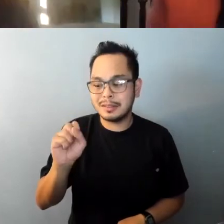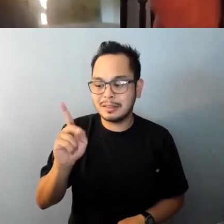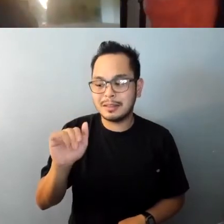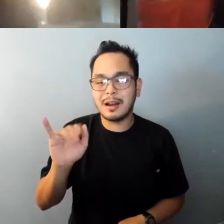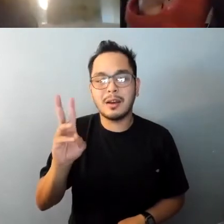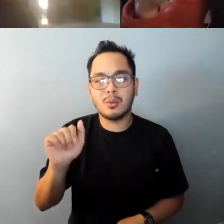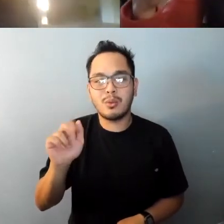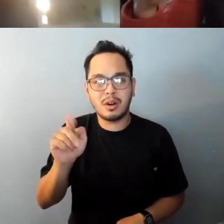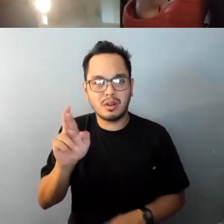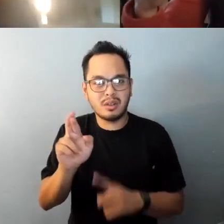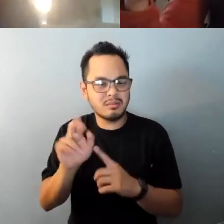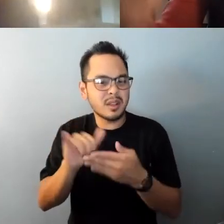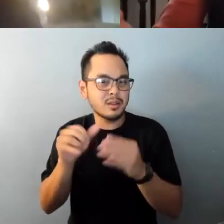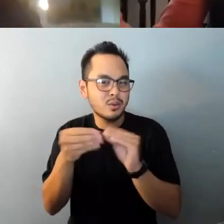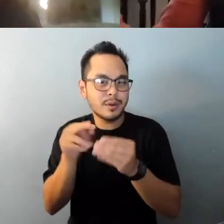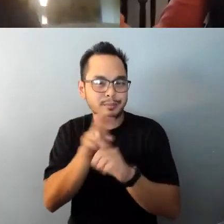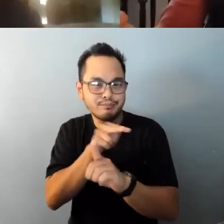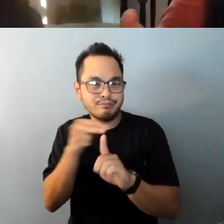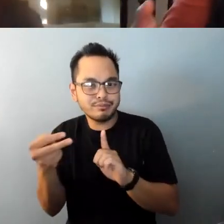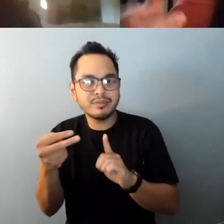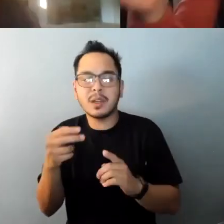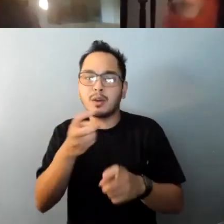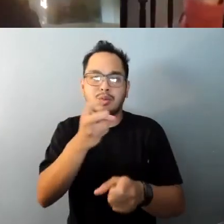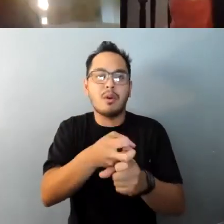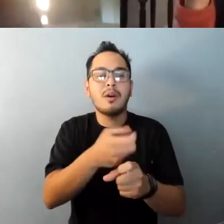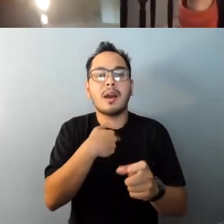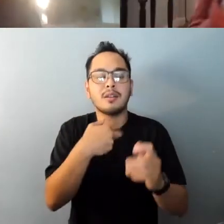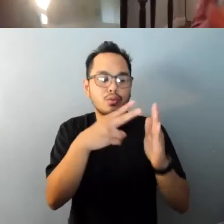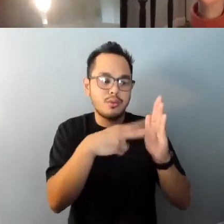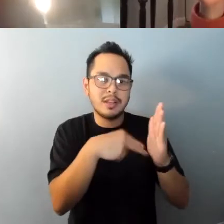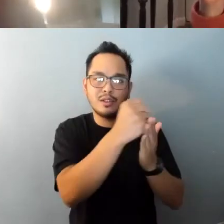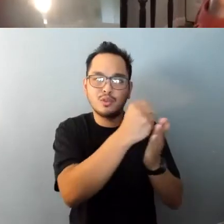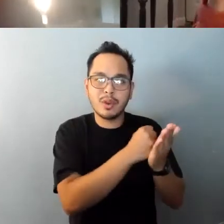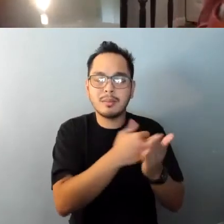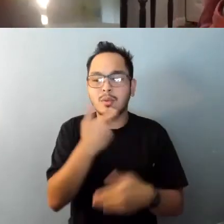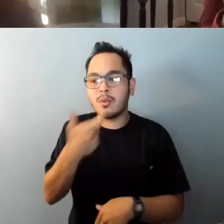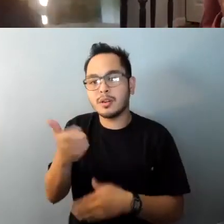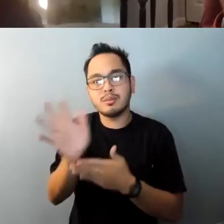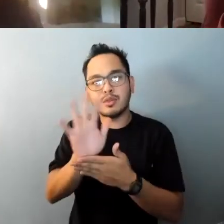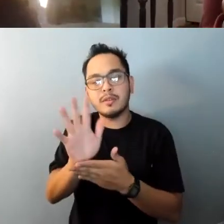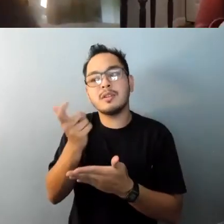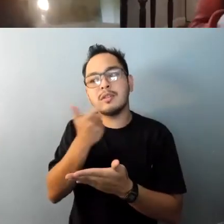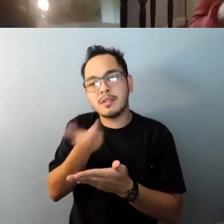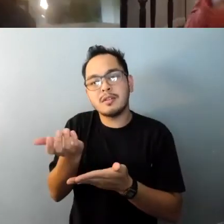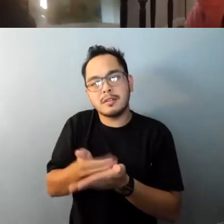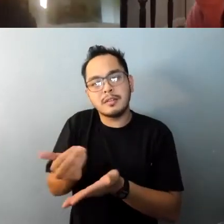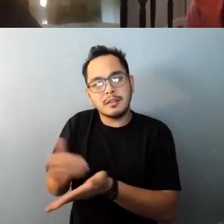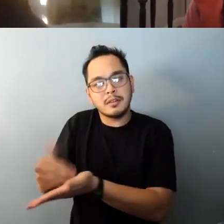frustrating, double checking the script and watching like 10 minutes of the film over and over again to get all of the descriptions and dialogue right.